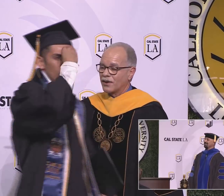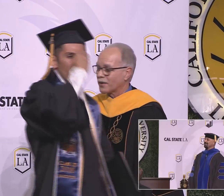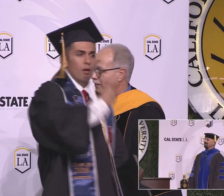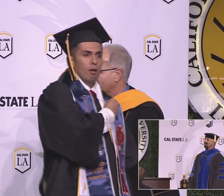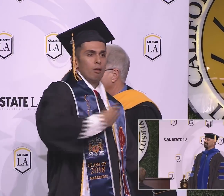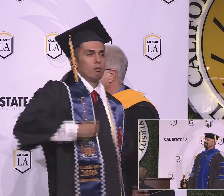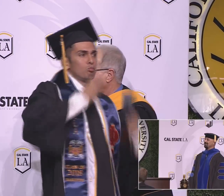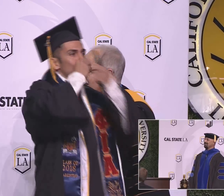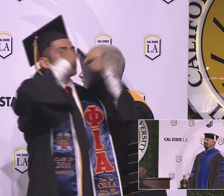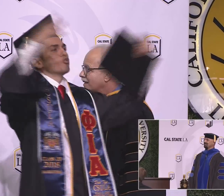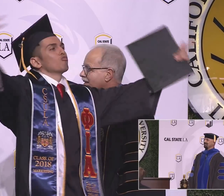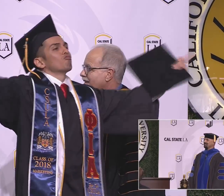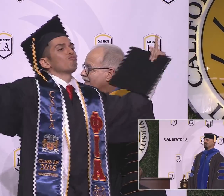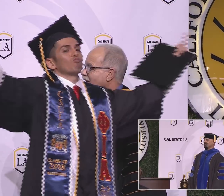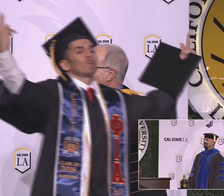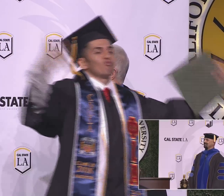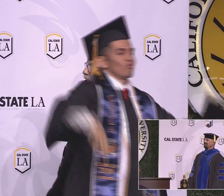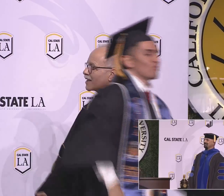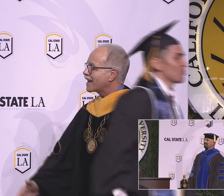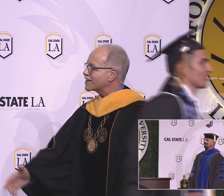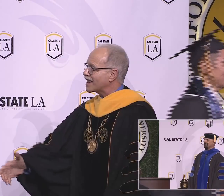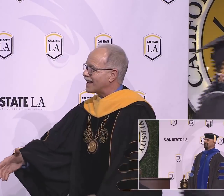[CAPTIONING WILL RESUME AFTER THE NAMES HAVE BEEN CALLED]